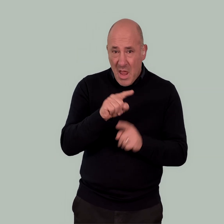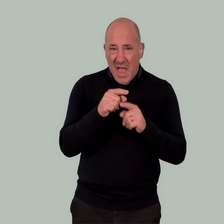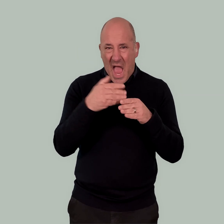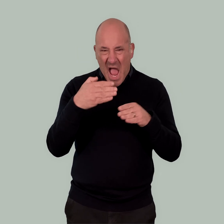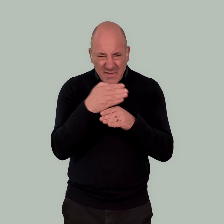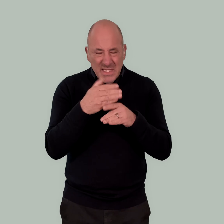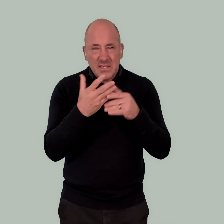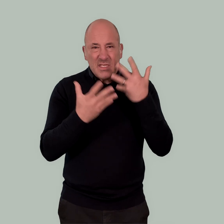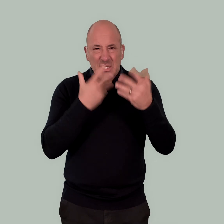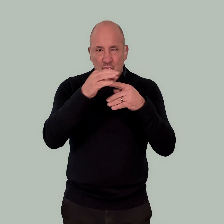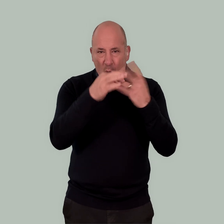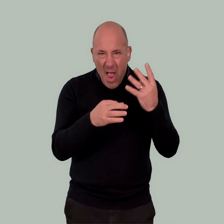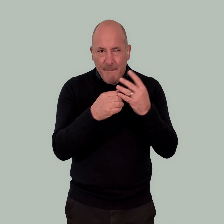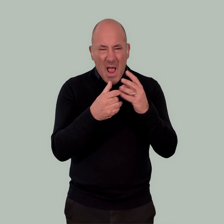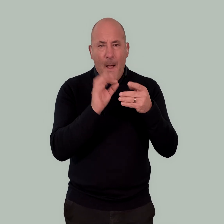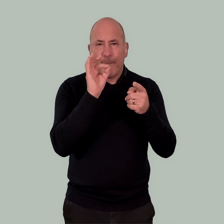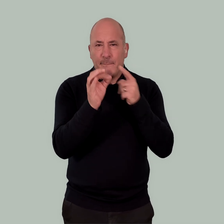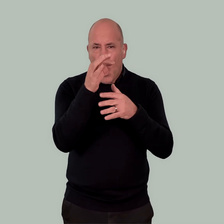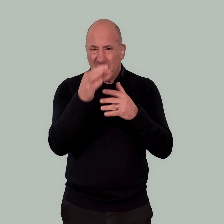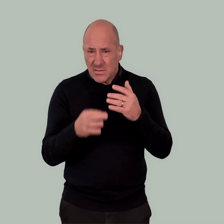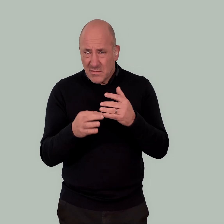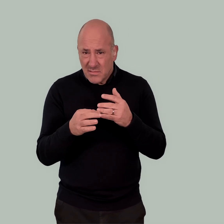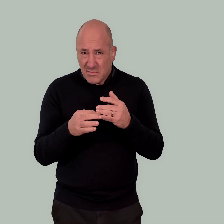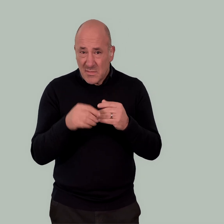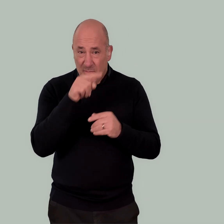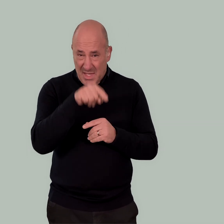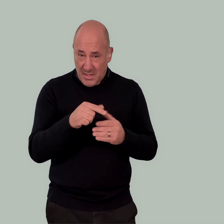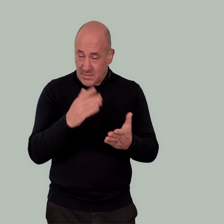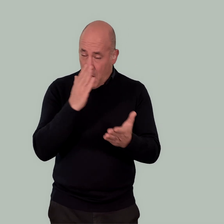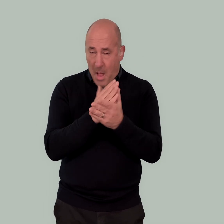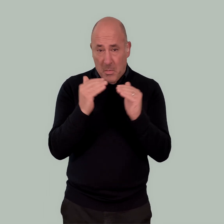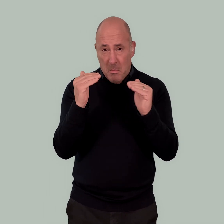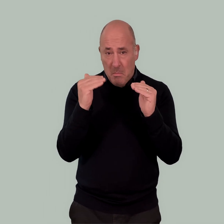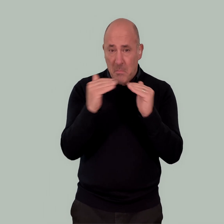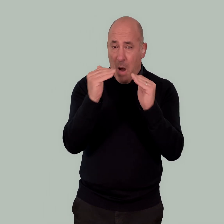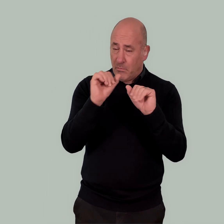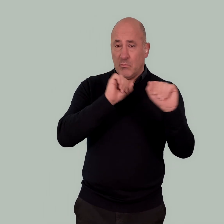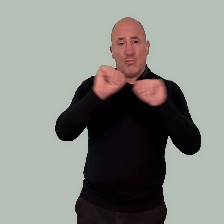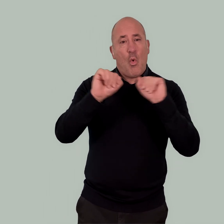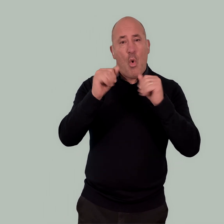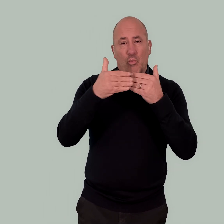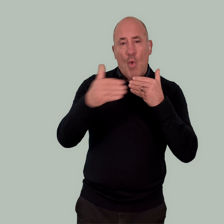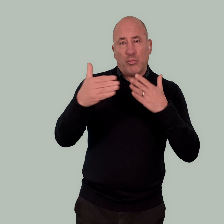including activities, descriptors and associated points – and whether these effectively capture the impact